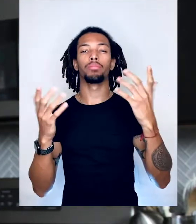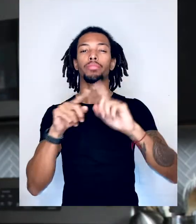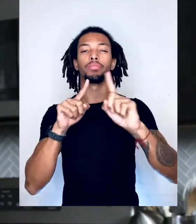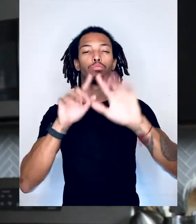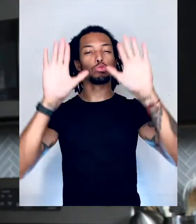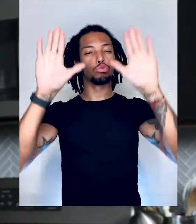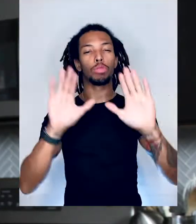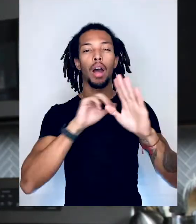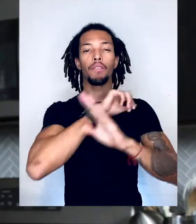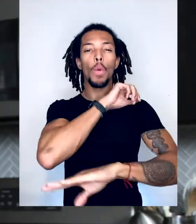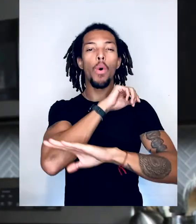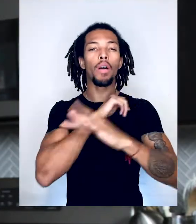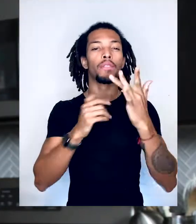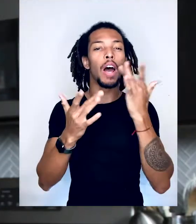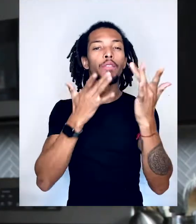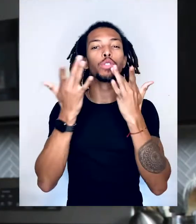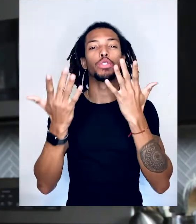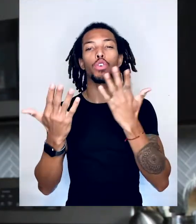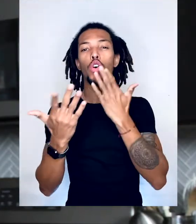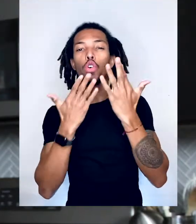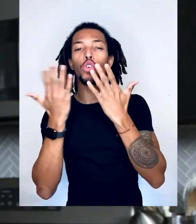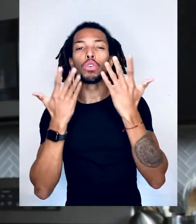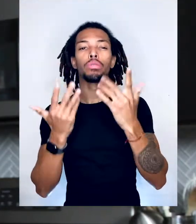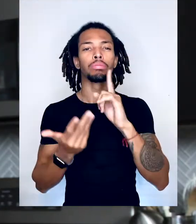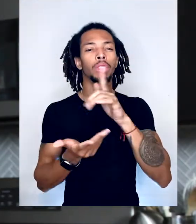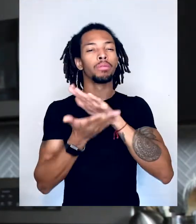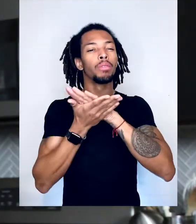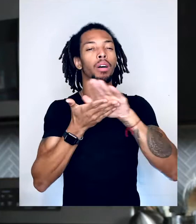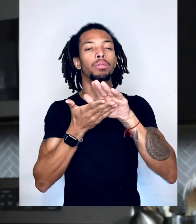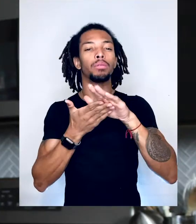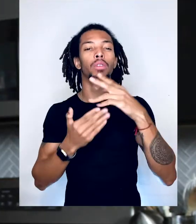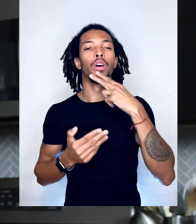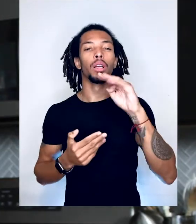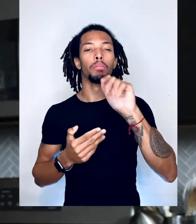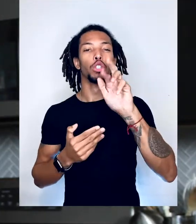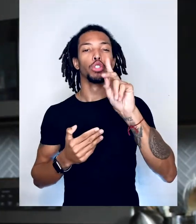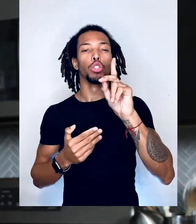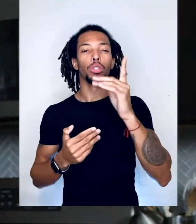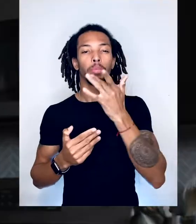great fall flavors and colors, and a really nice honey mustard dressing, and i think you're going to like it.